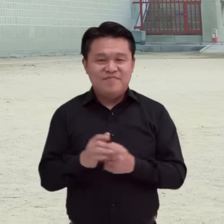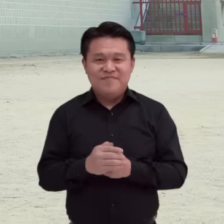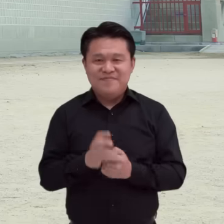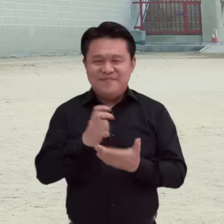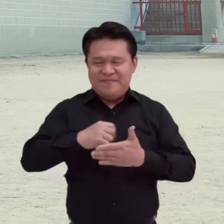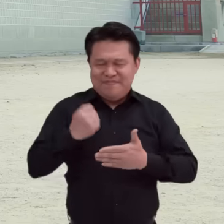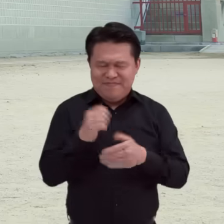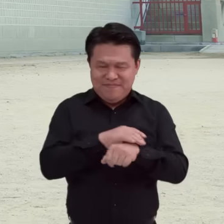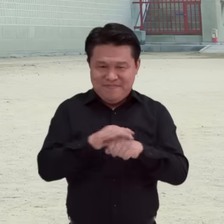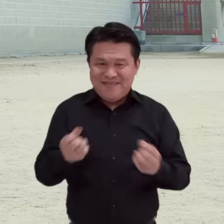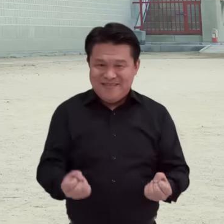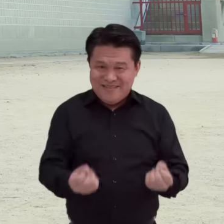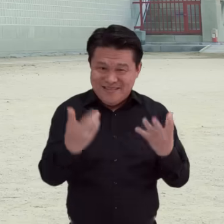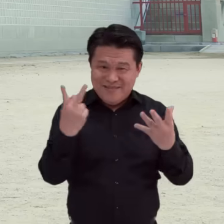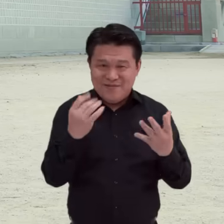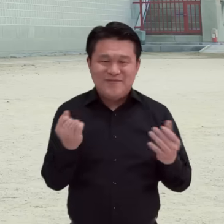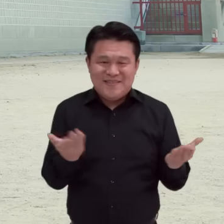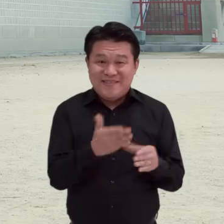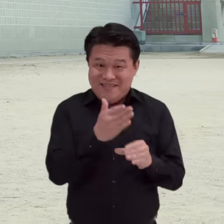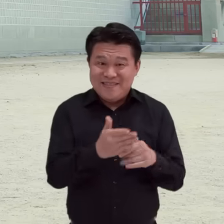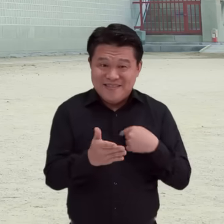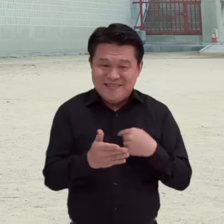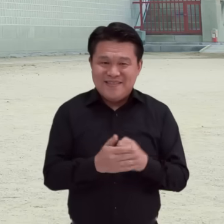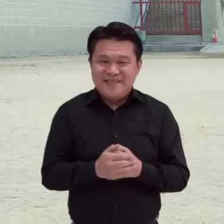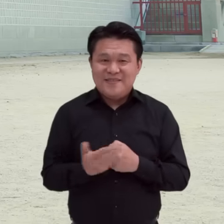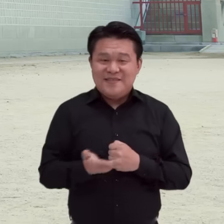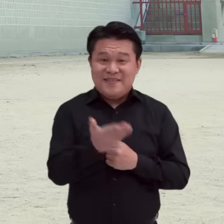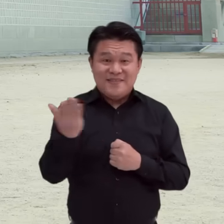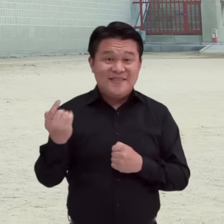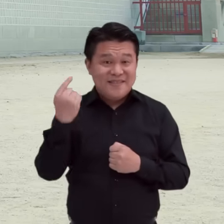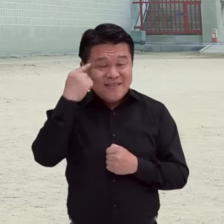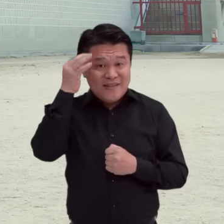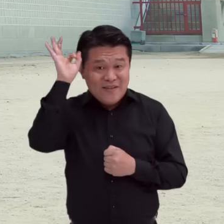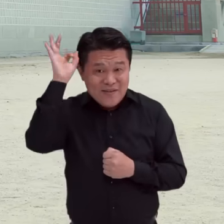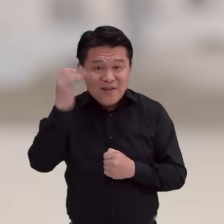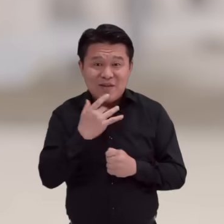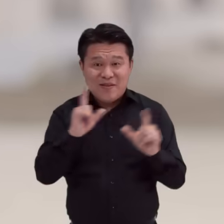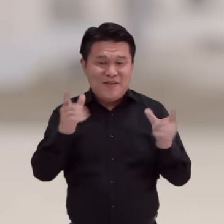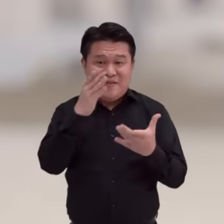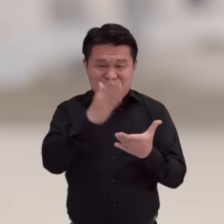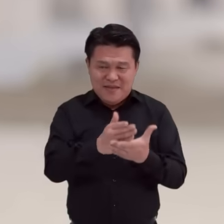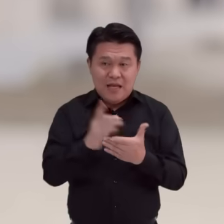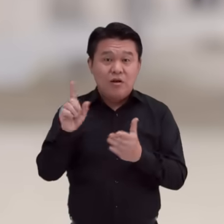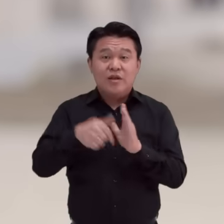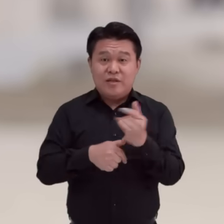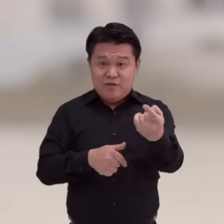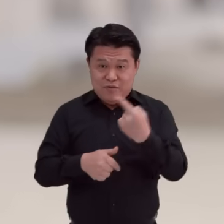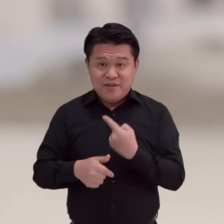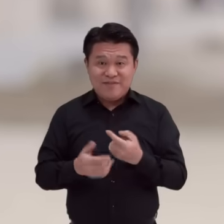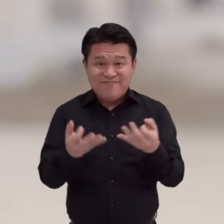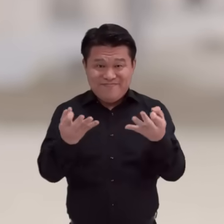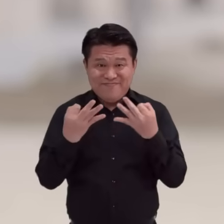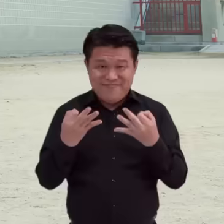when participating in the events. Please come at any time, except for Tuesdays, to watch